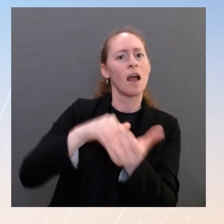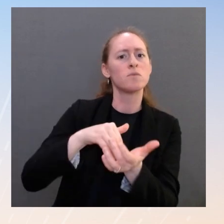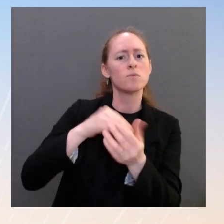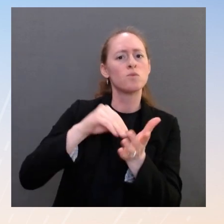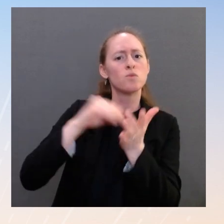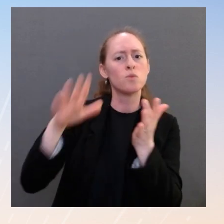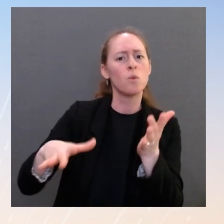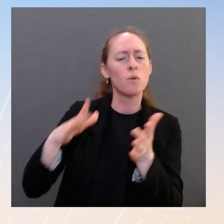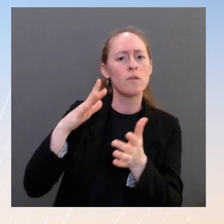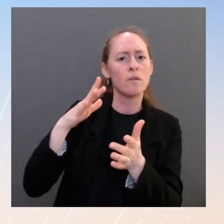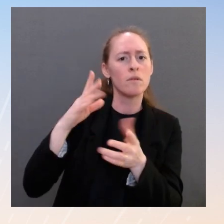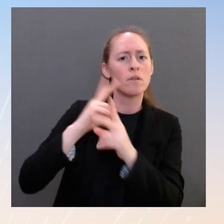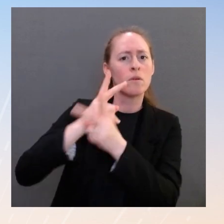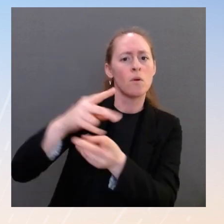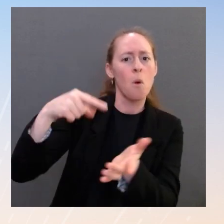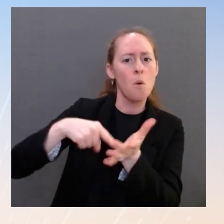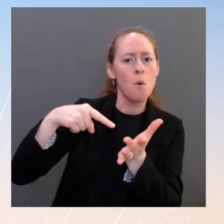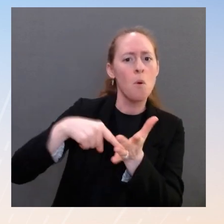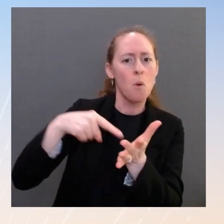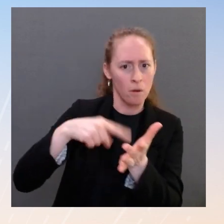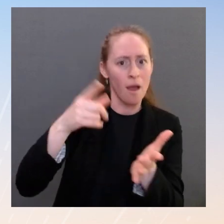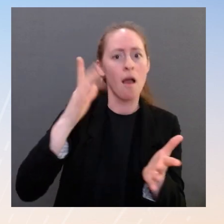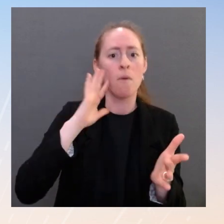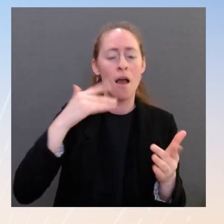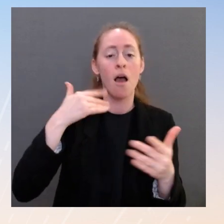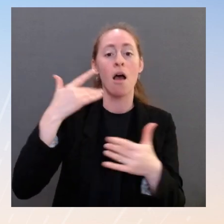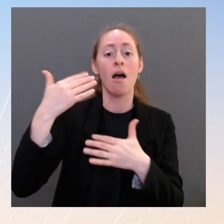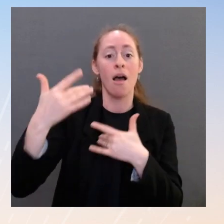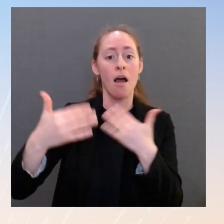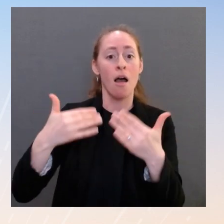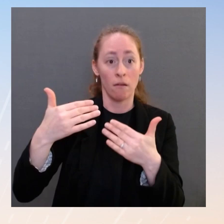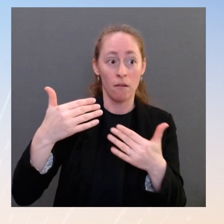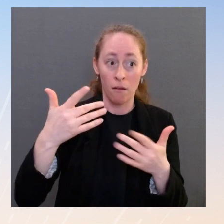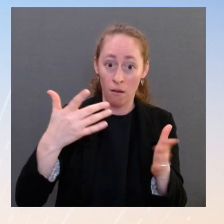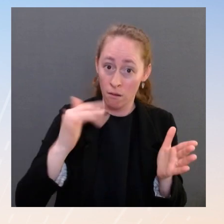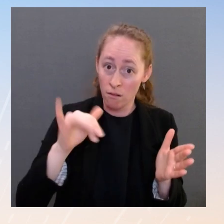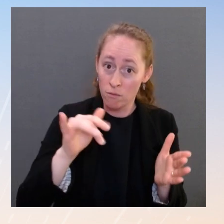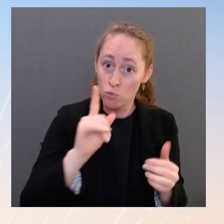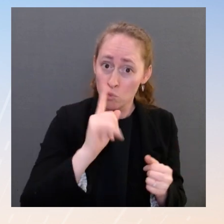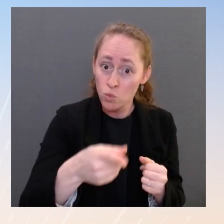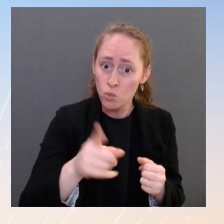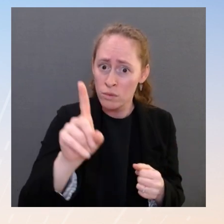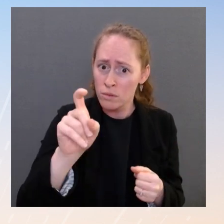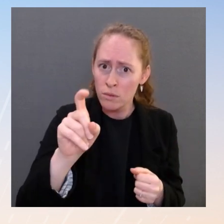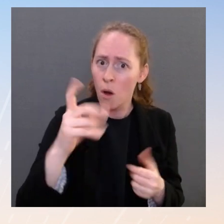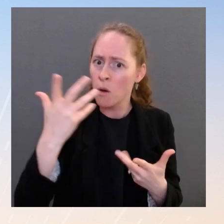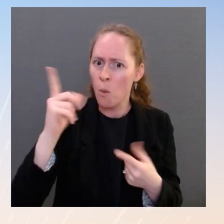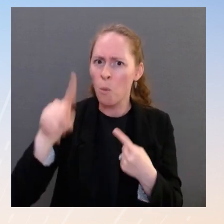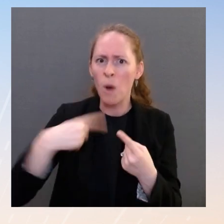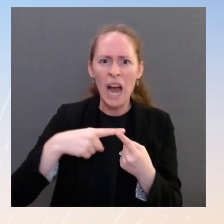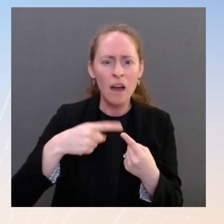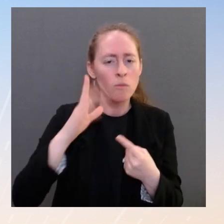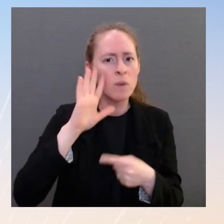We're getting closer." Is that true? When can we expect a decision? Ms. Psaki: Look, the President has been considering